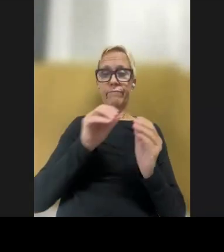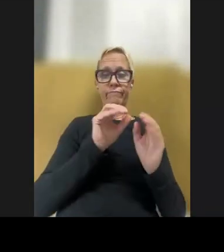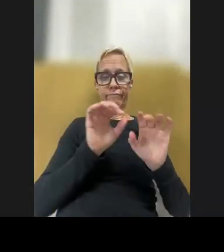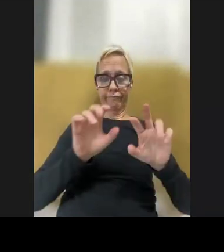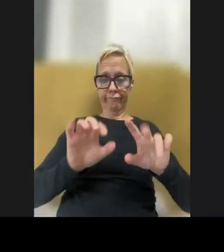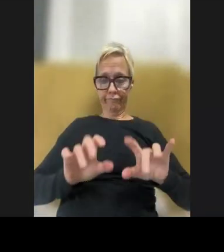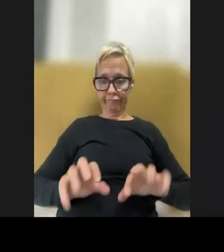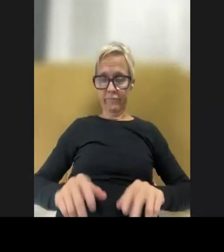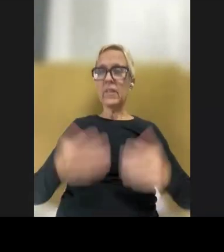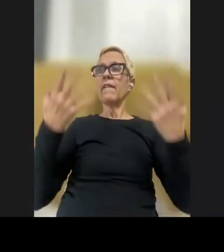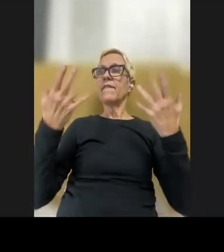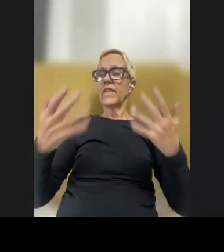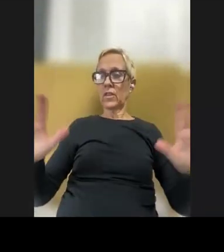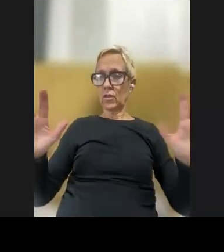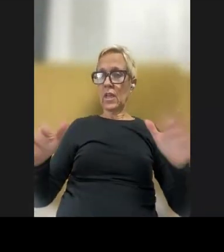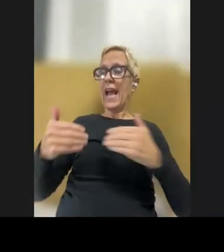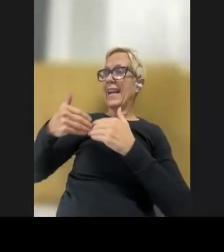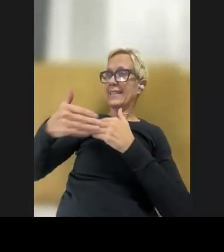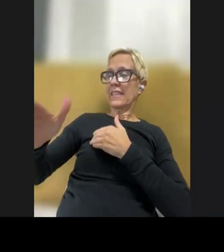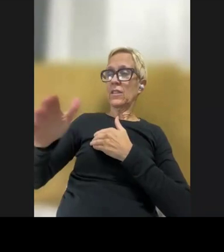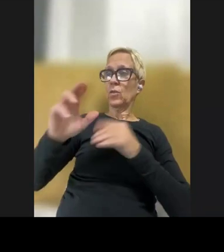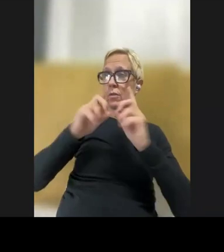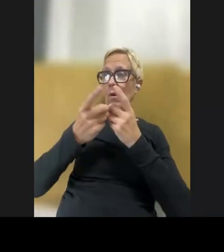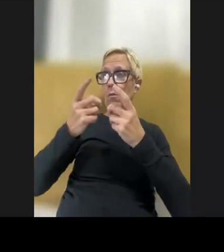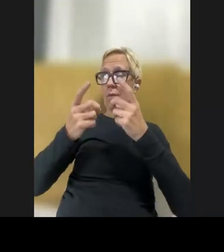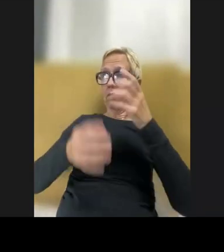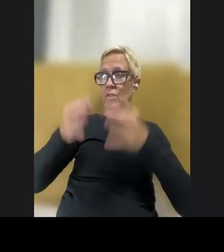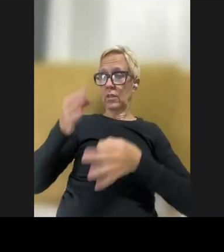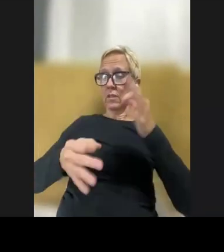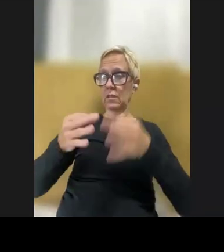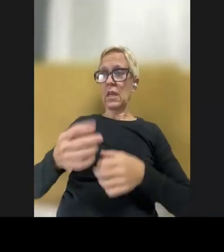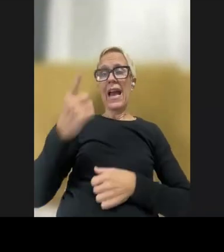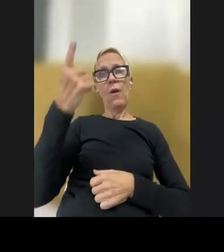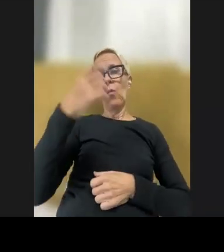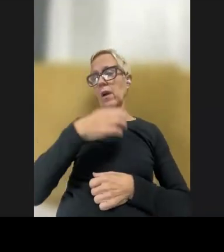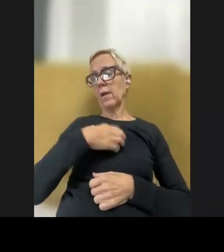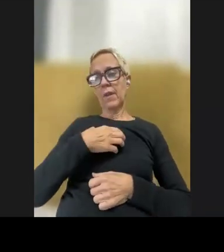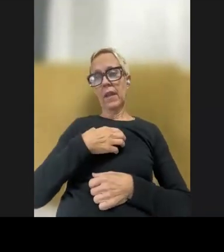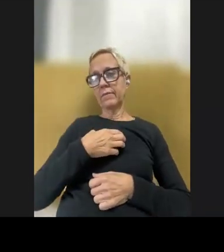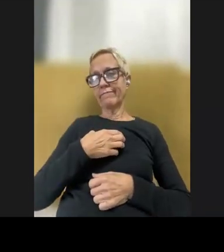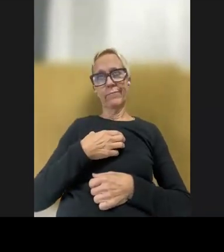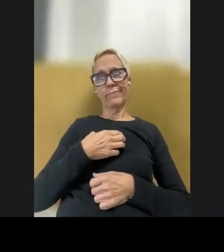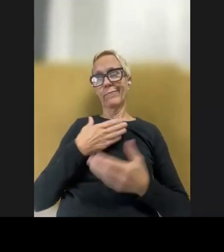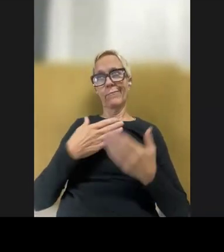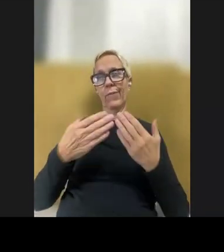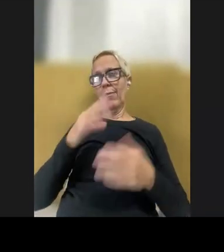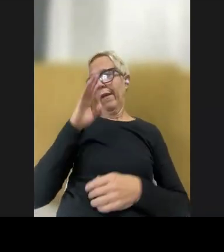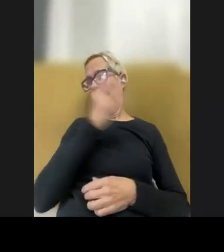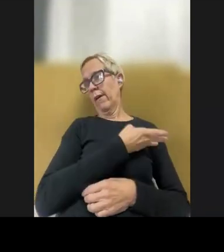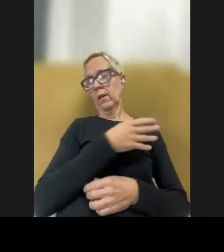Kind of tell the person's story along with that. Yeah. And then we send it had to the department of justice.